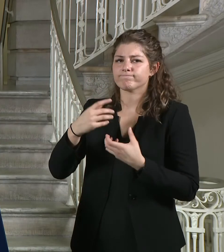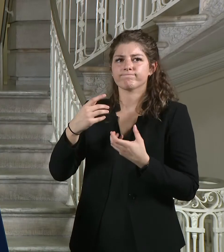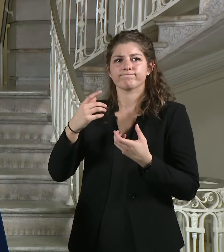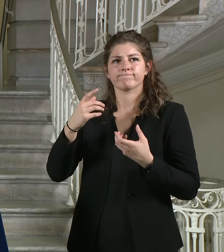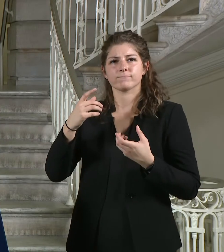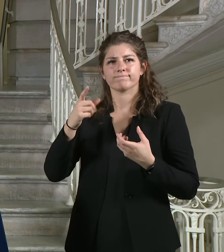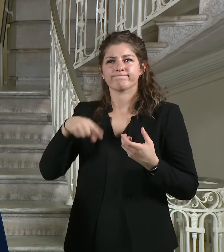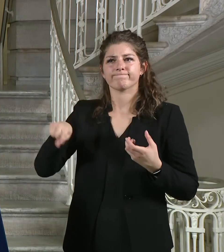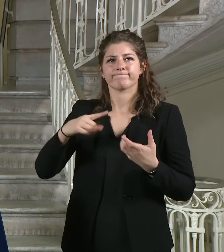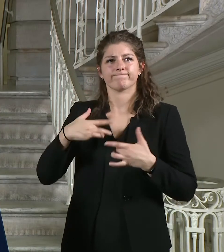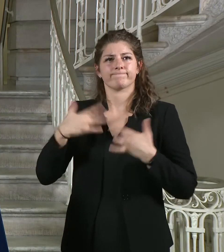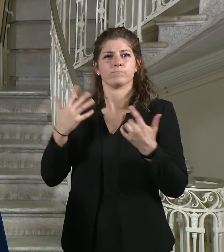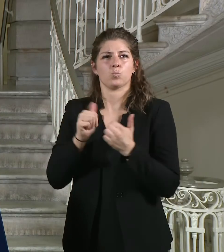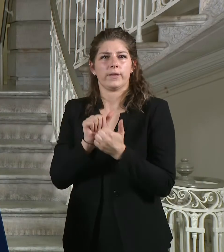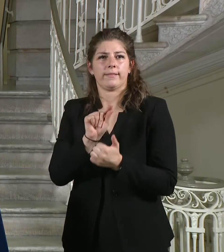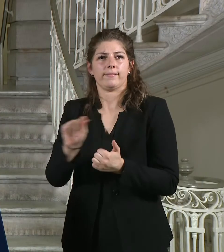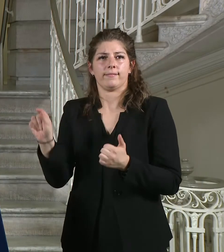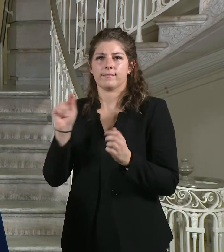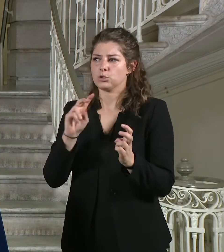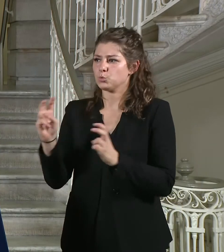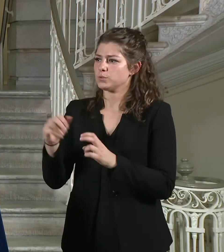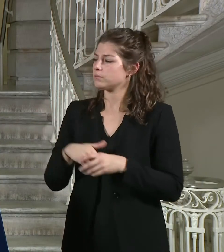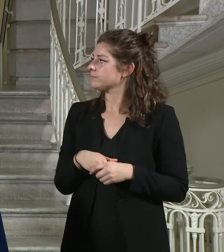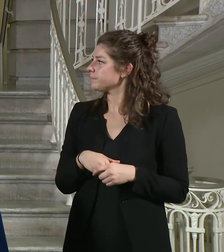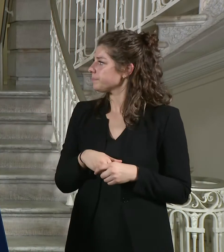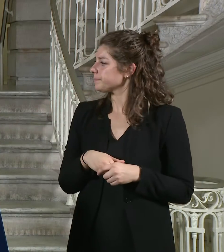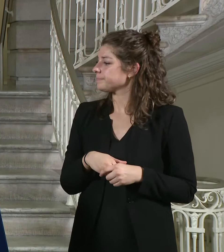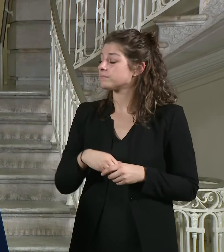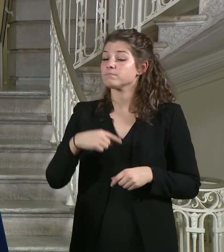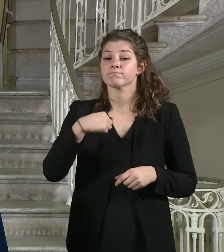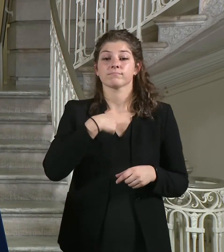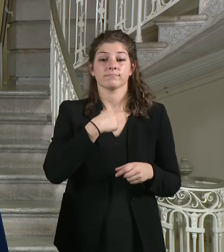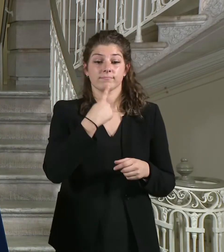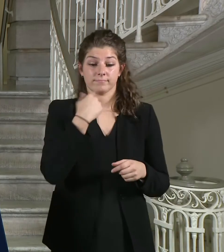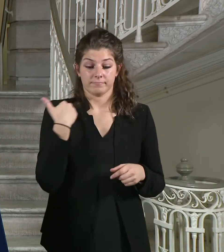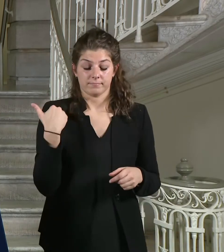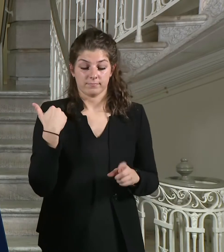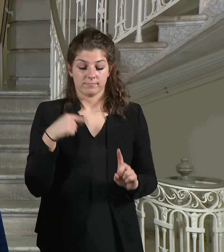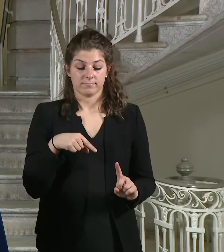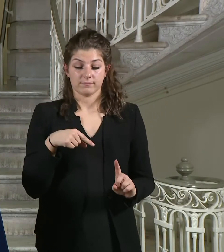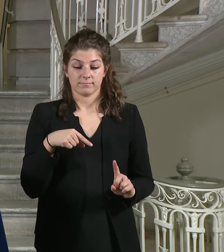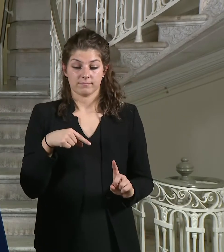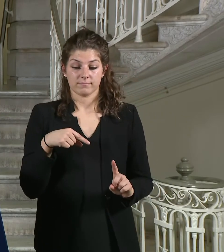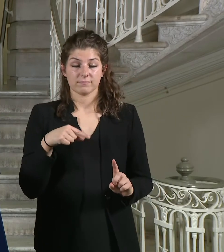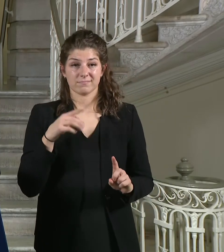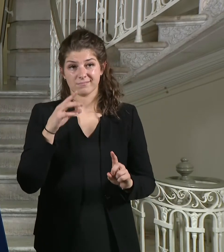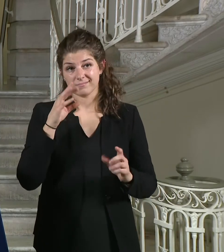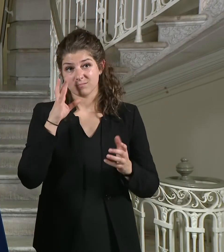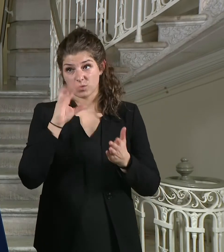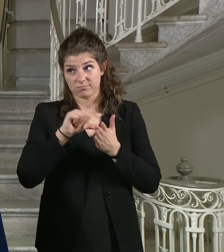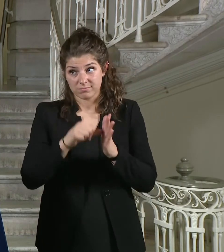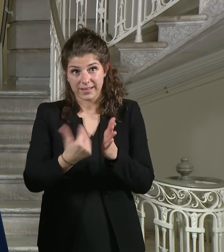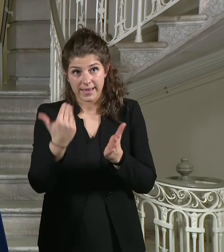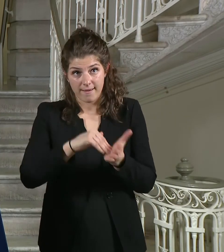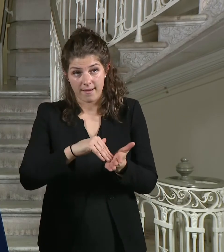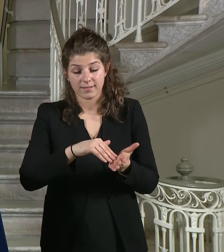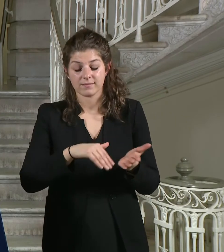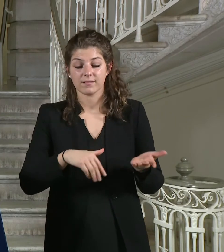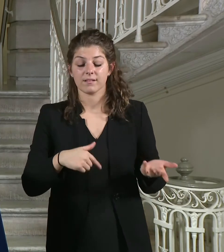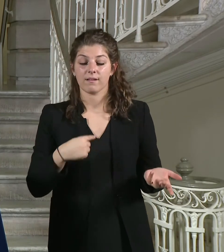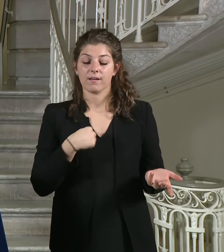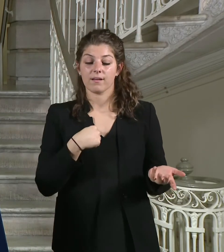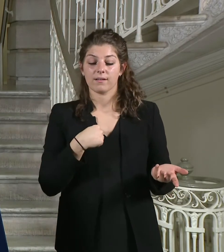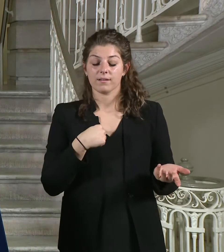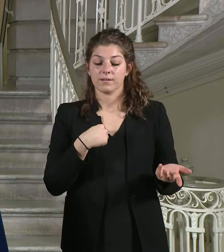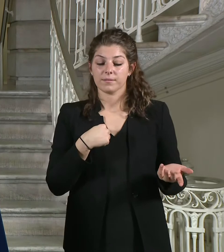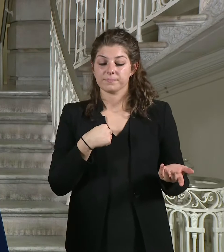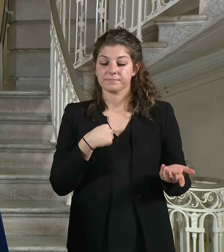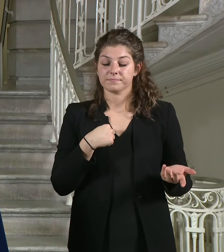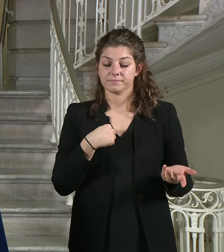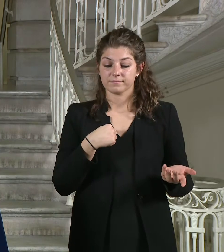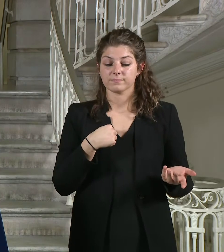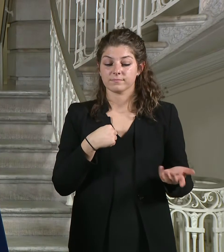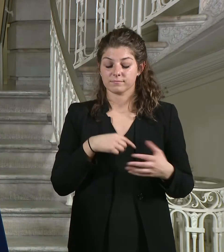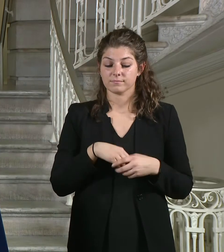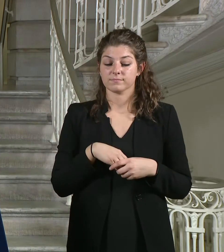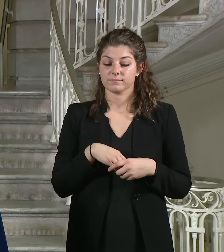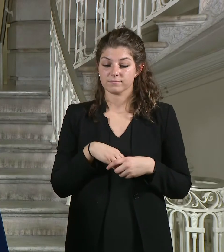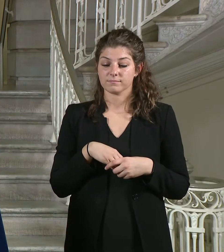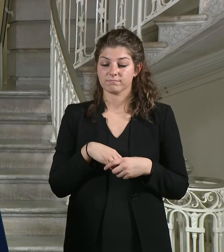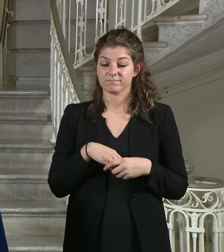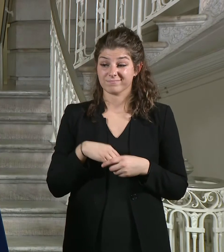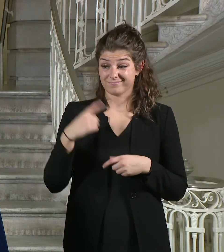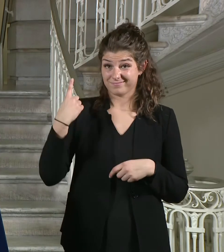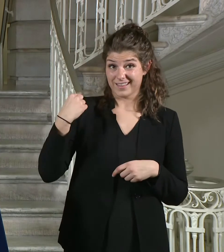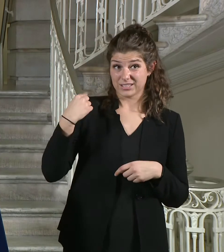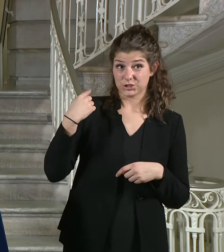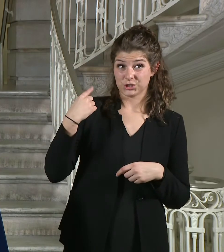WITH LEADERS?